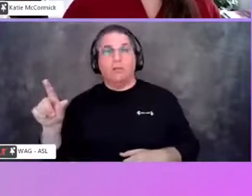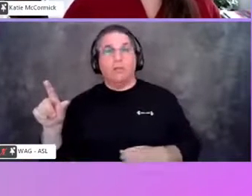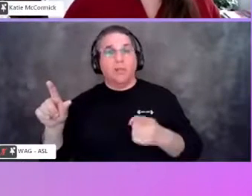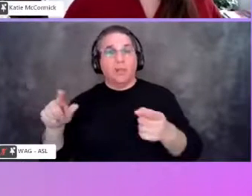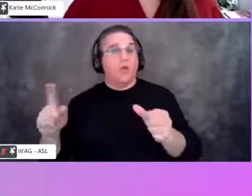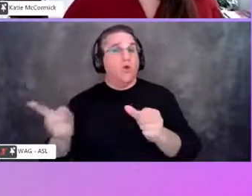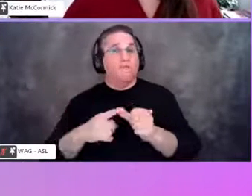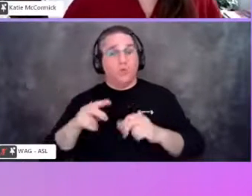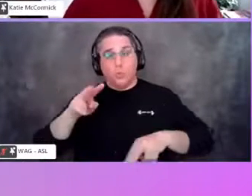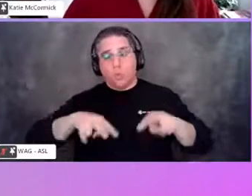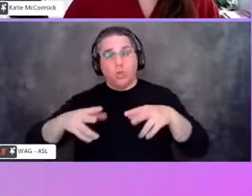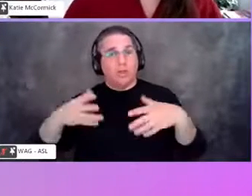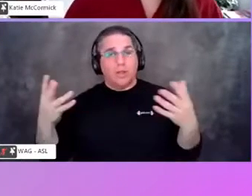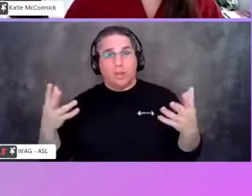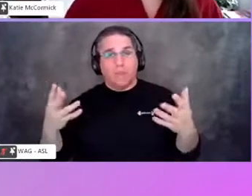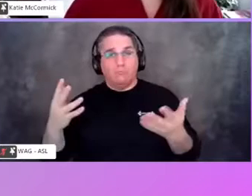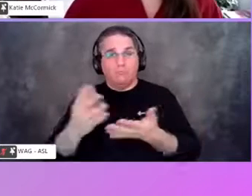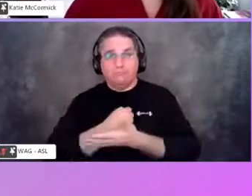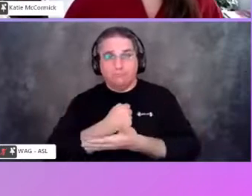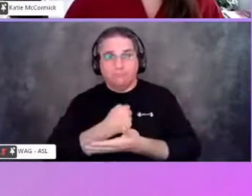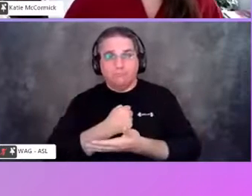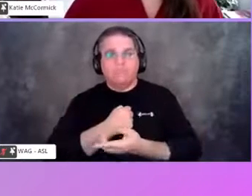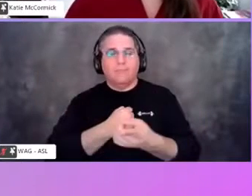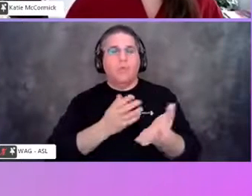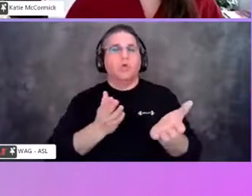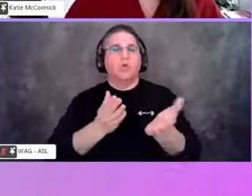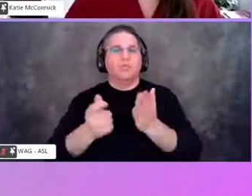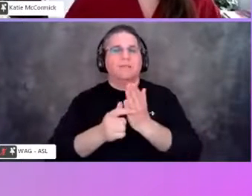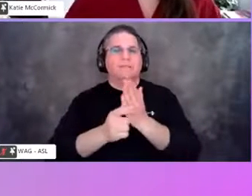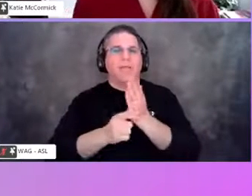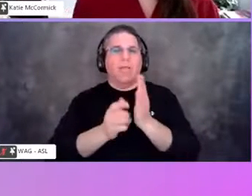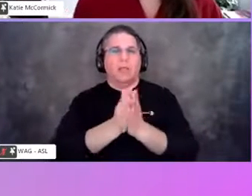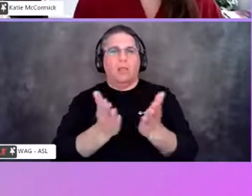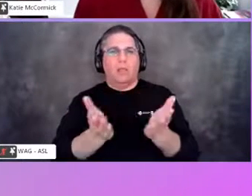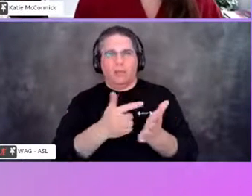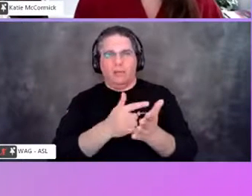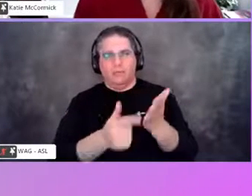make these needs met. We of take stock our existing systems